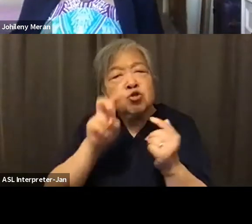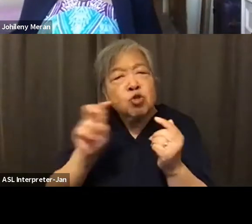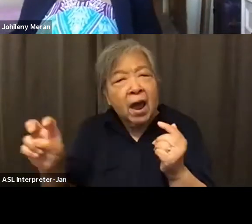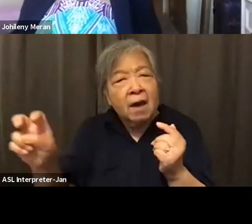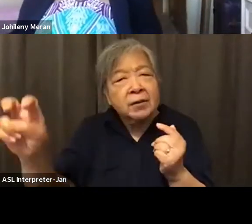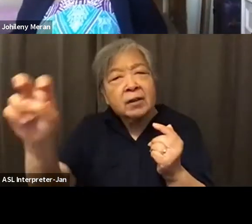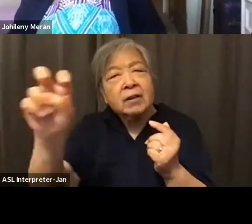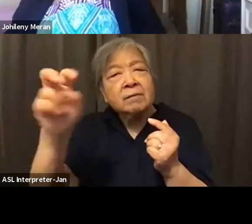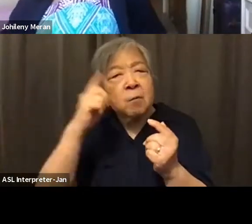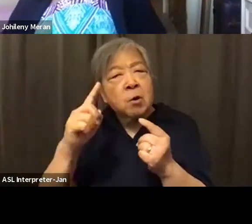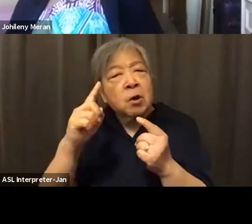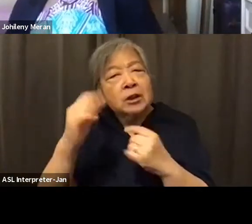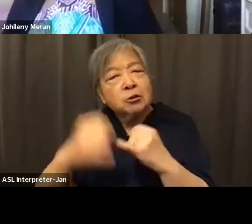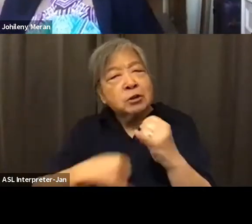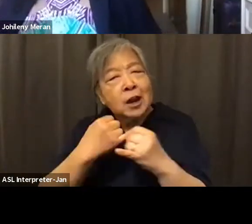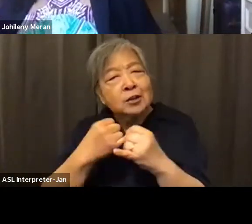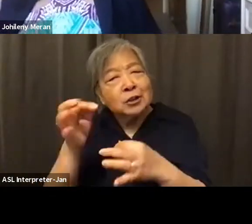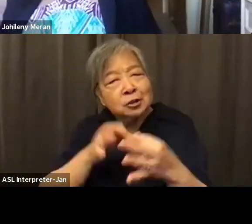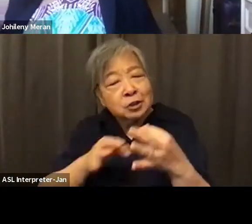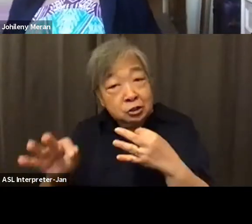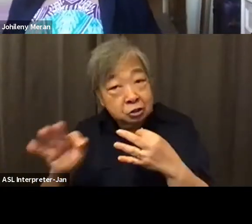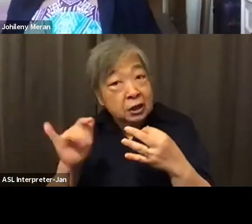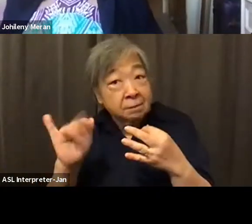one, you can tell us a little bit about both.